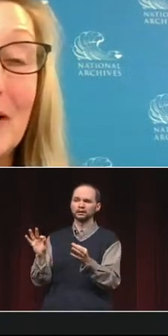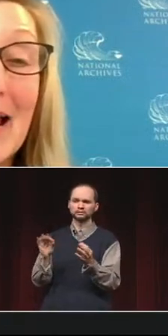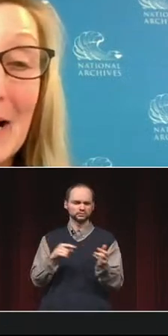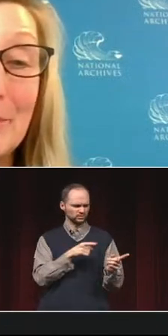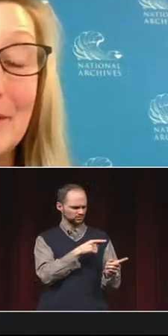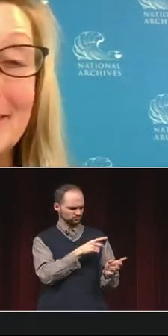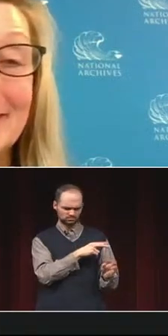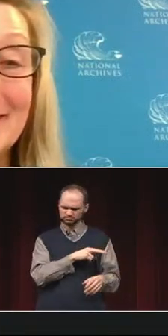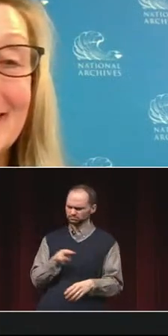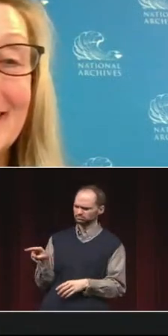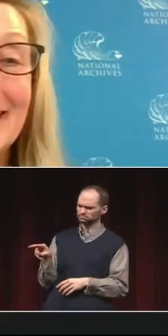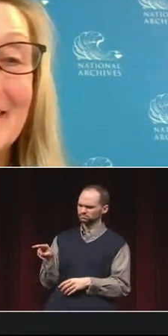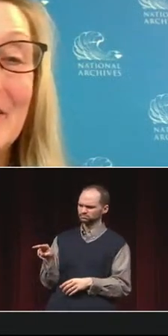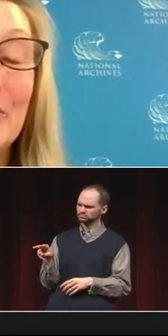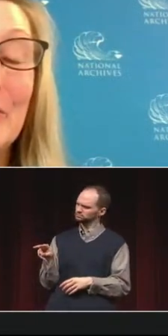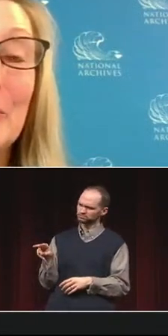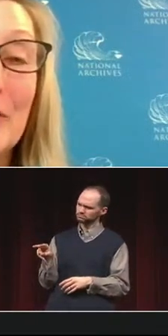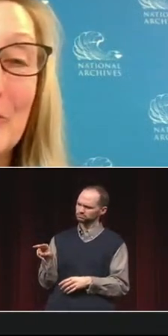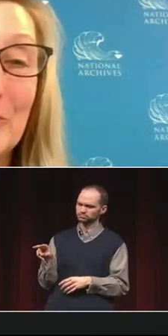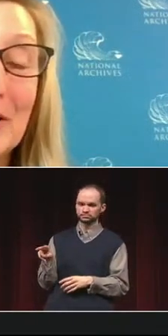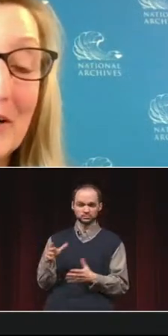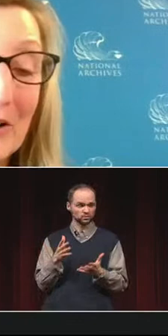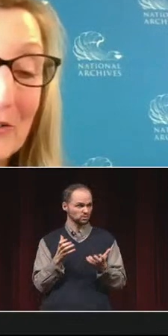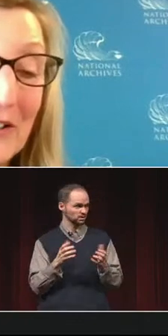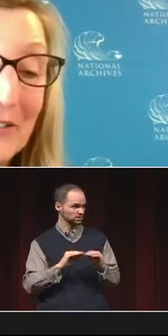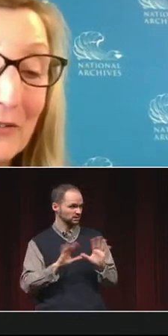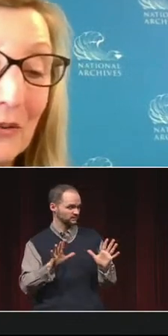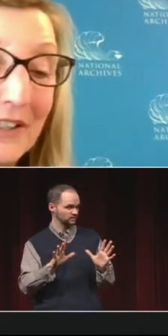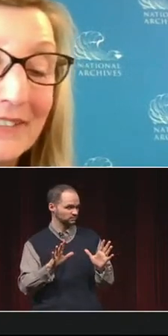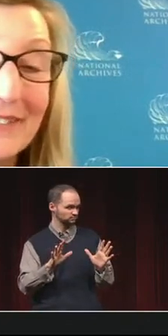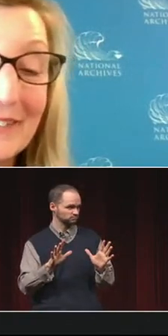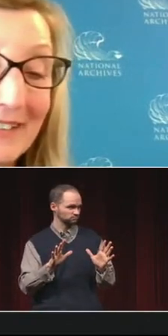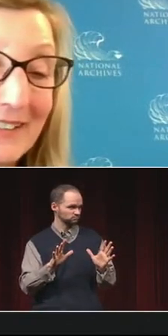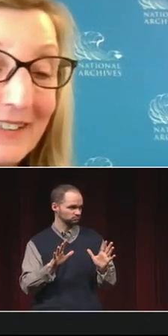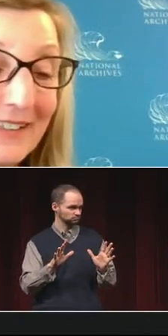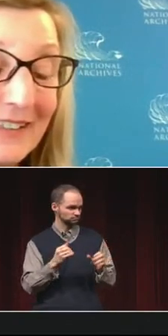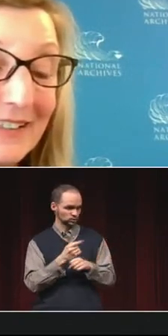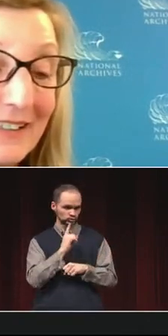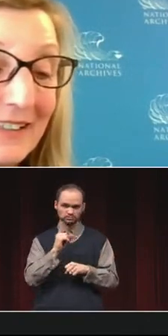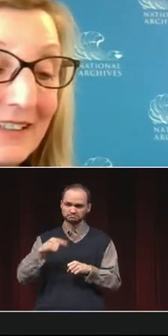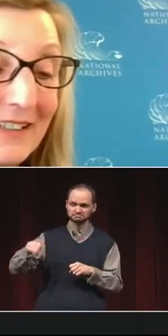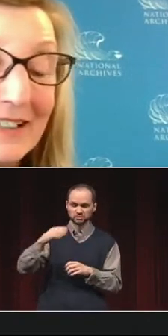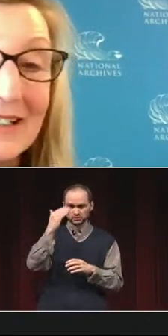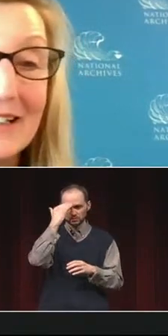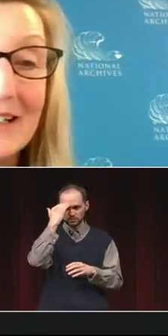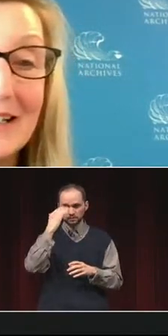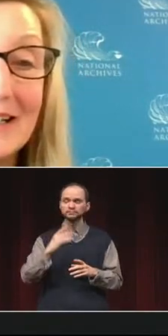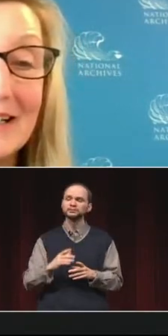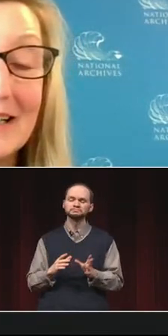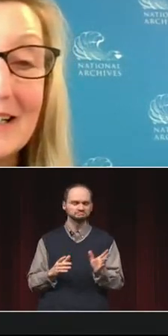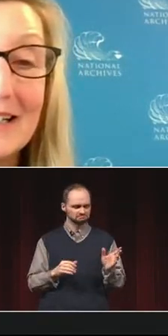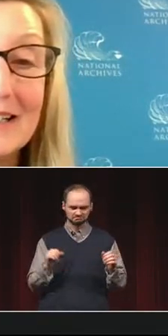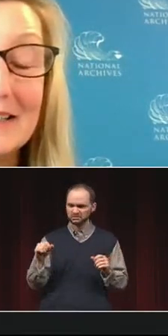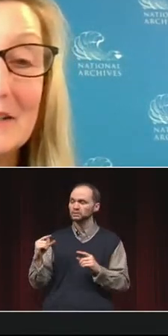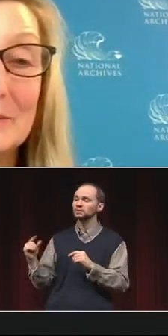happened that you would want to clarify for us? >> >>: Rumor has it that I was asked to remove